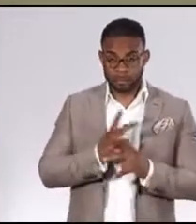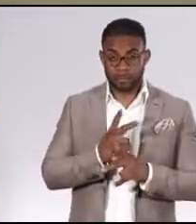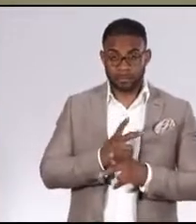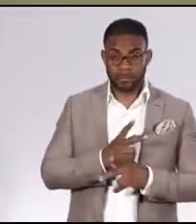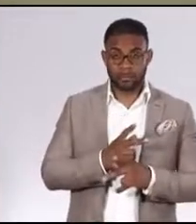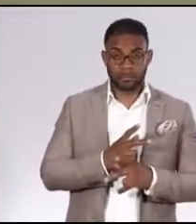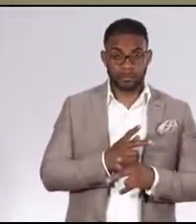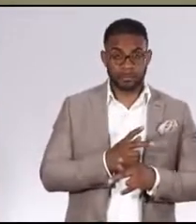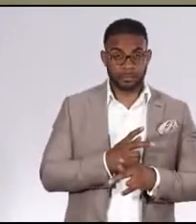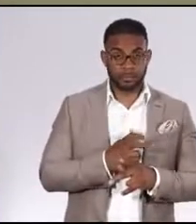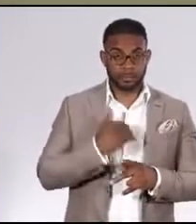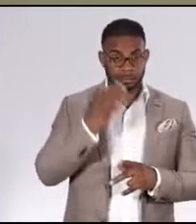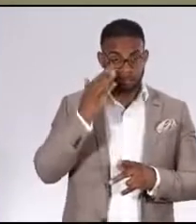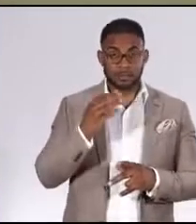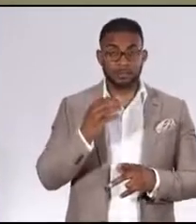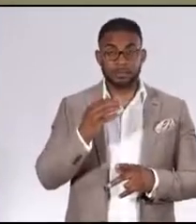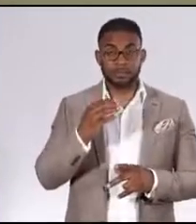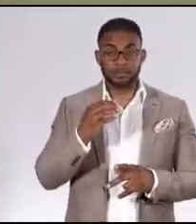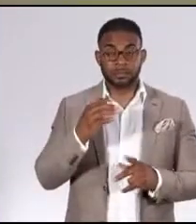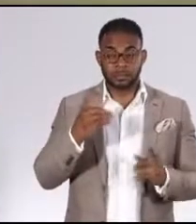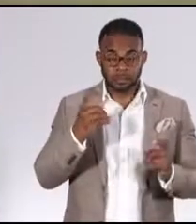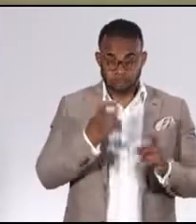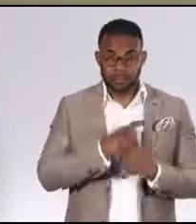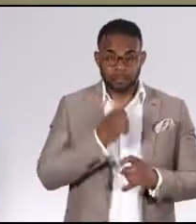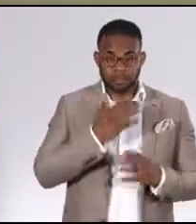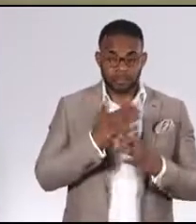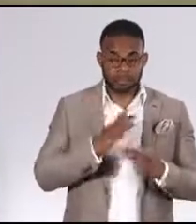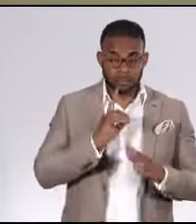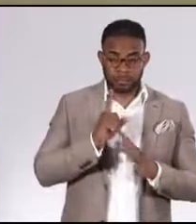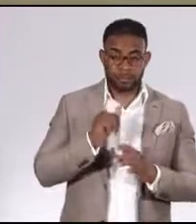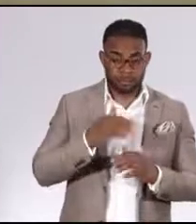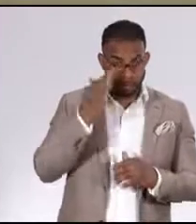I know comprehension of what having a quiet moment in my head sounds like.